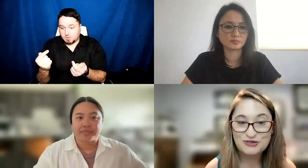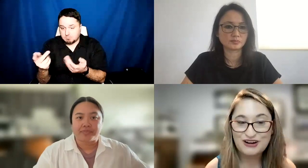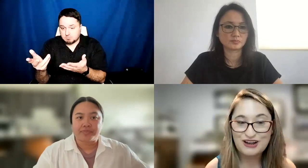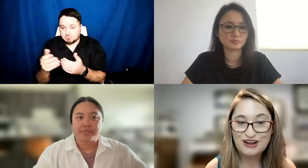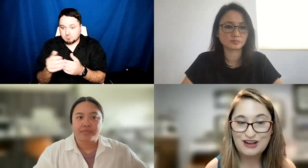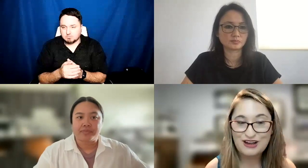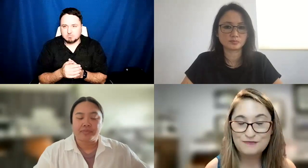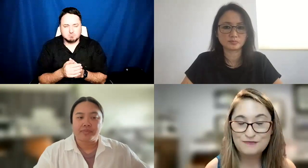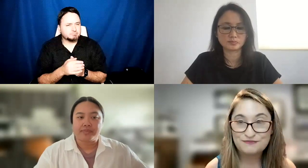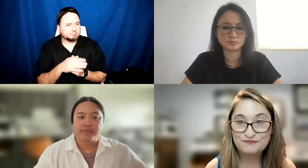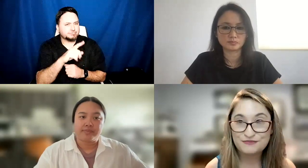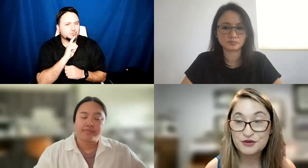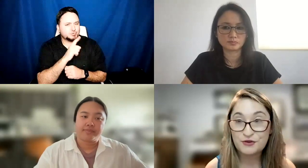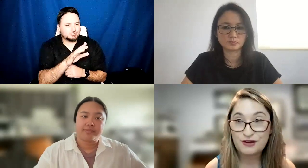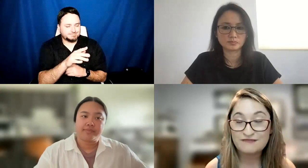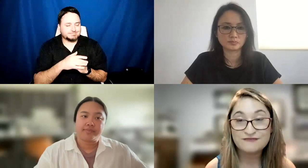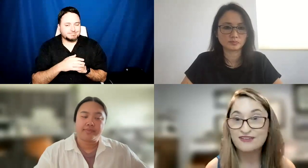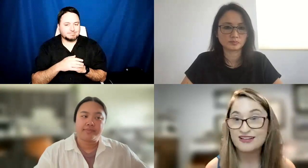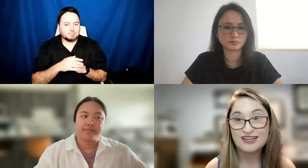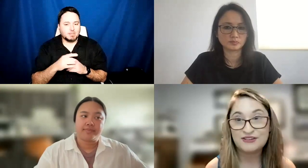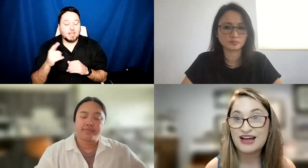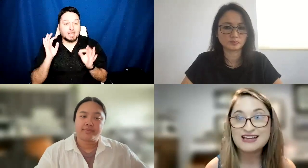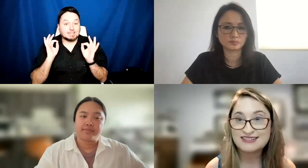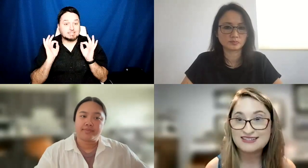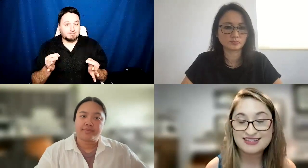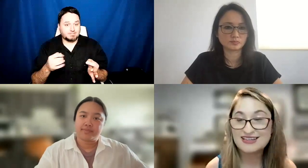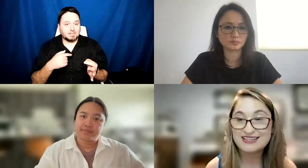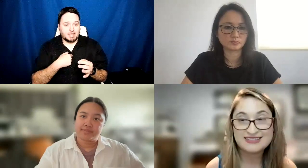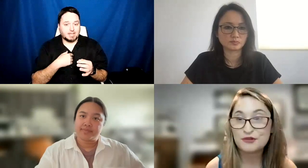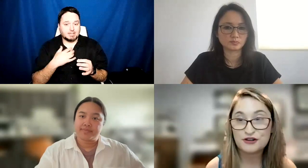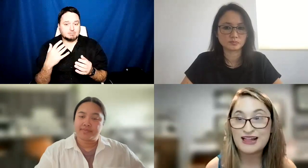Sure. So I've definitely utilized similar classes